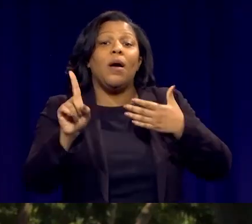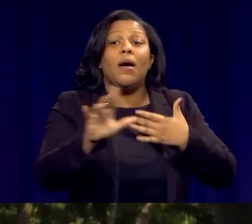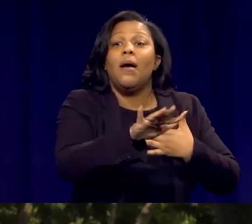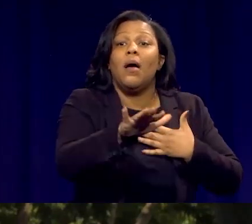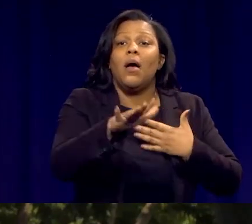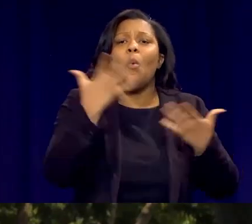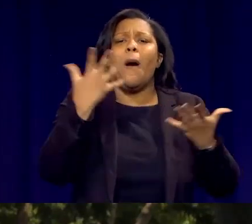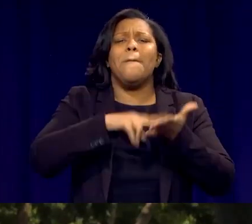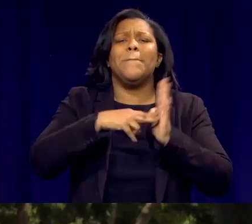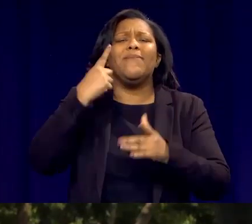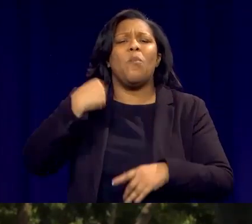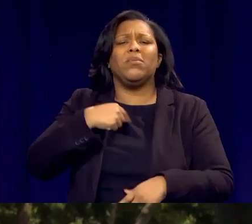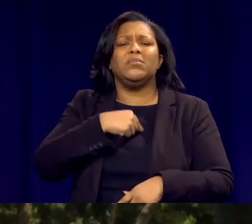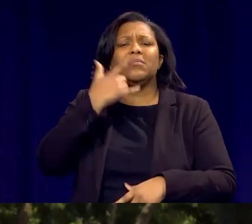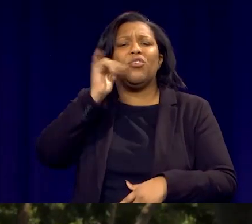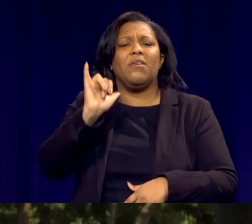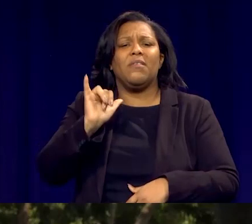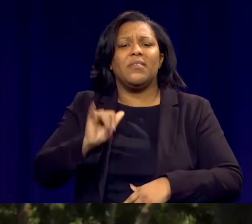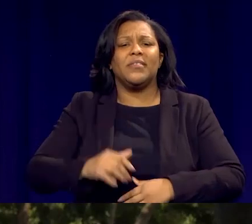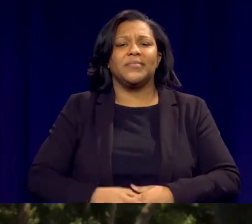and just be thoughtful of that.